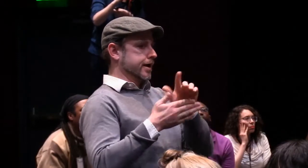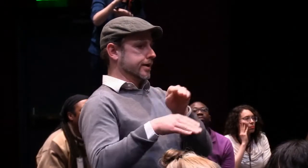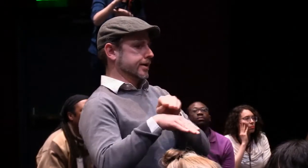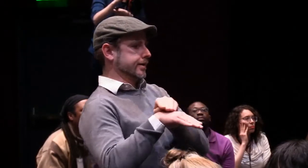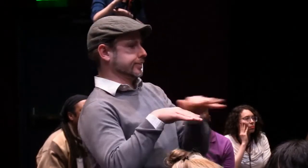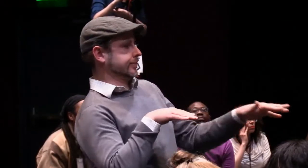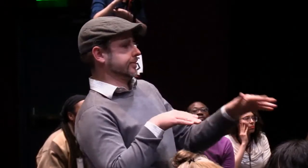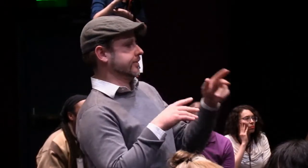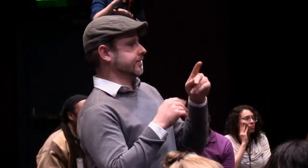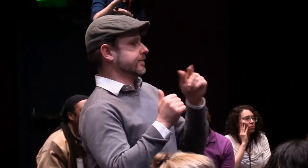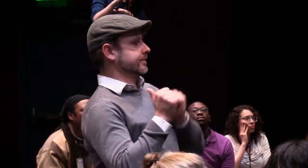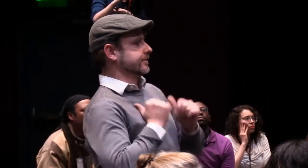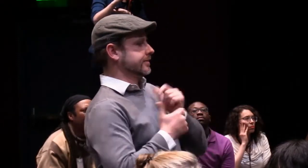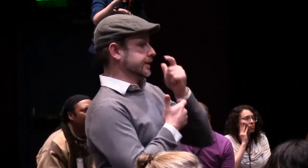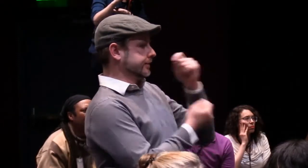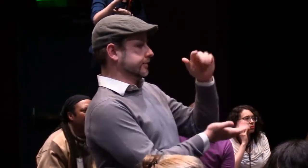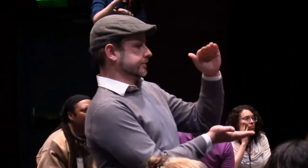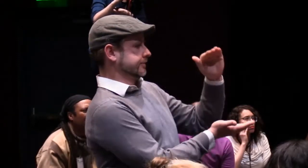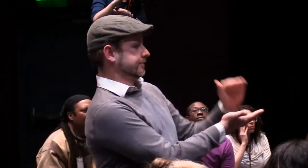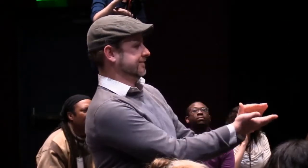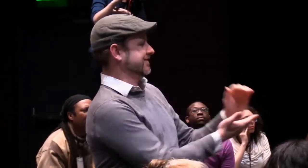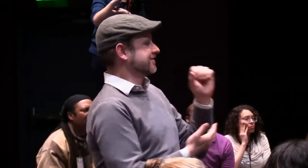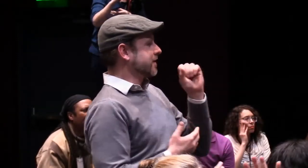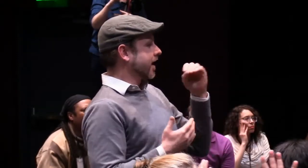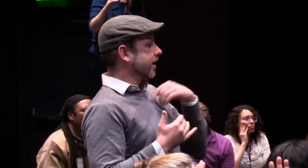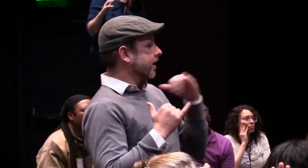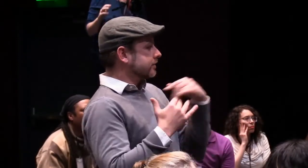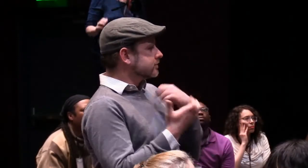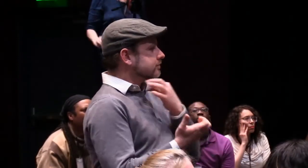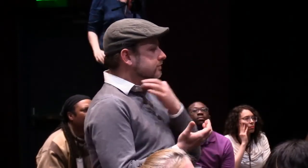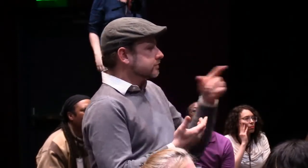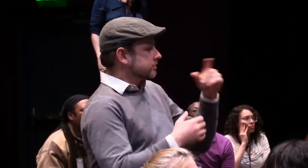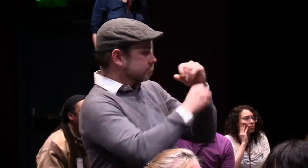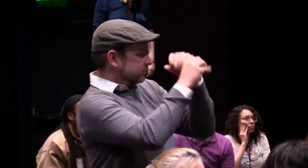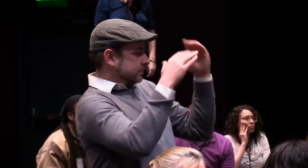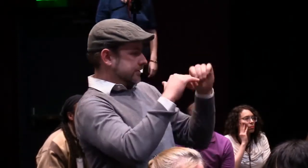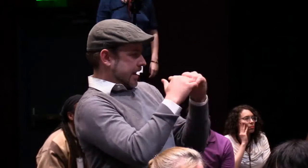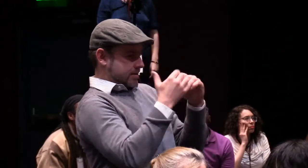is how movies influence theater, and even though it's getting less and less.